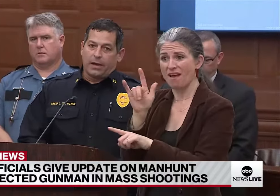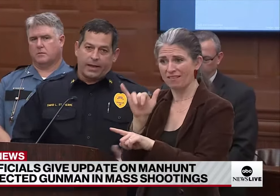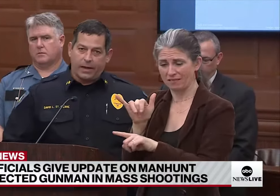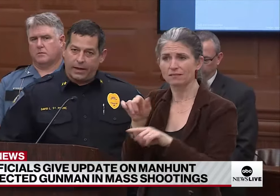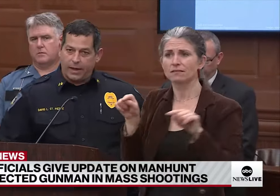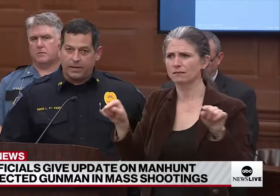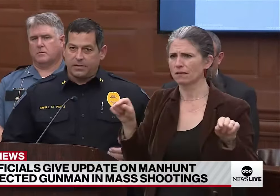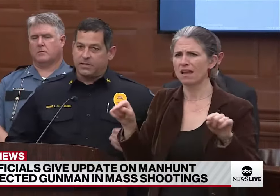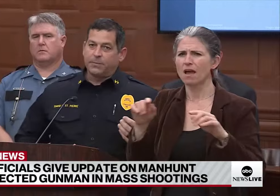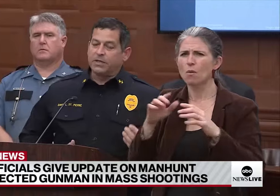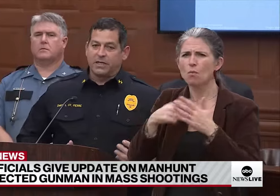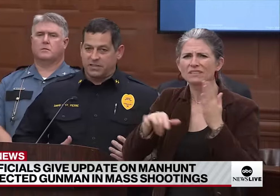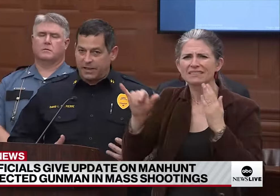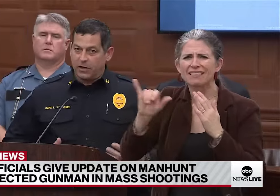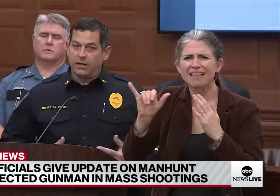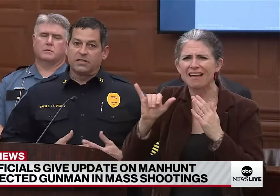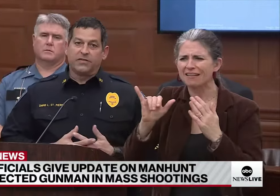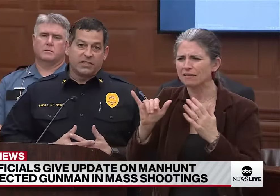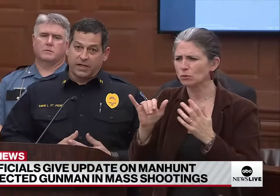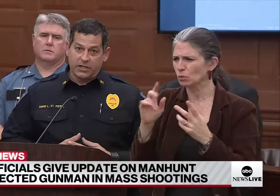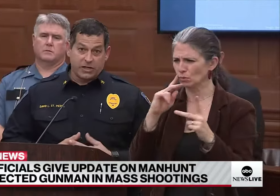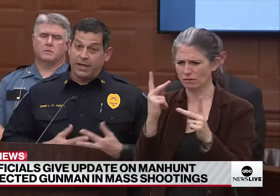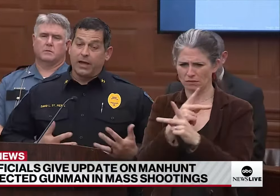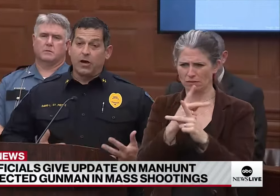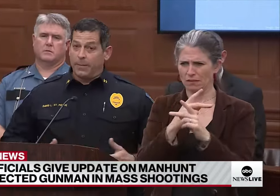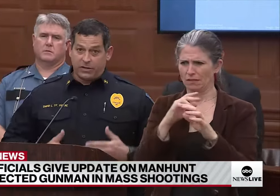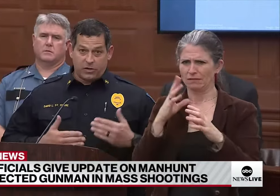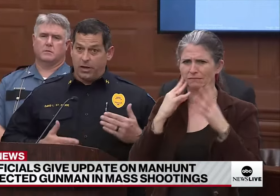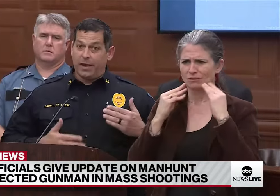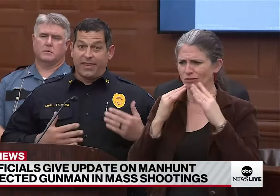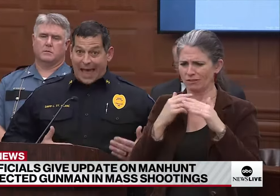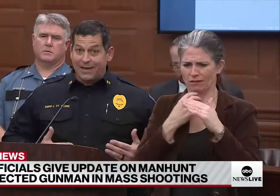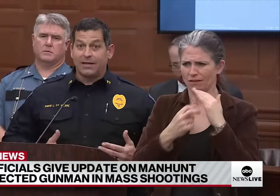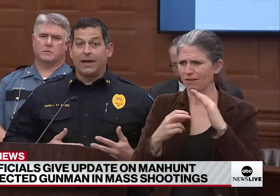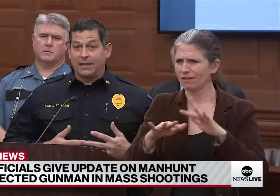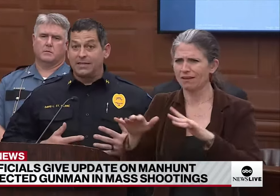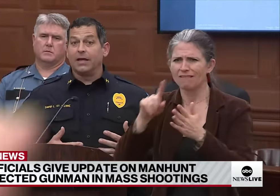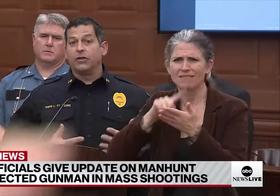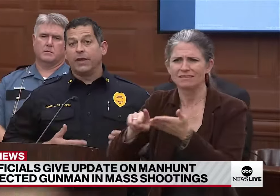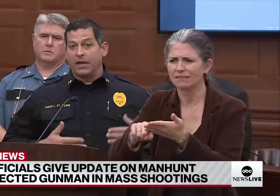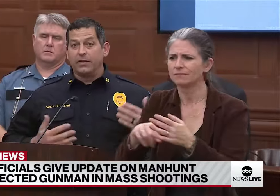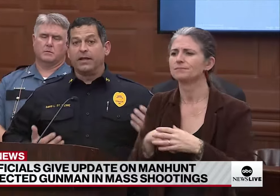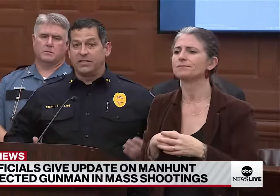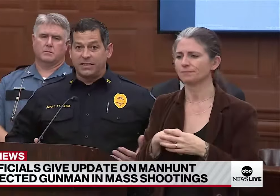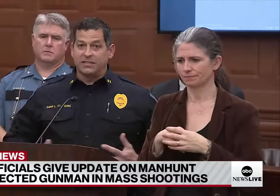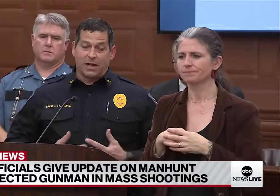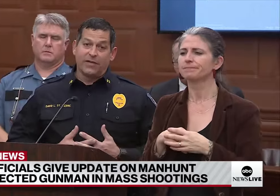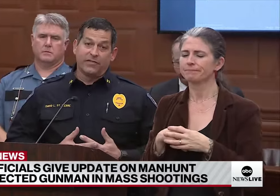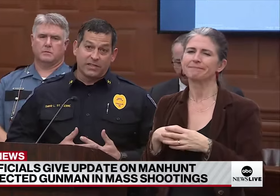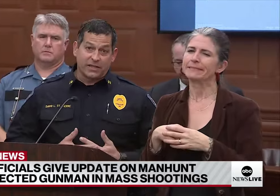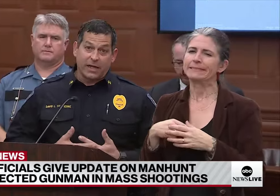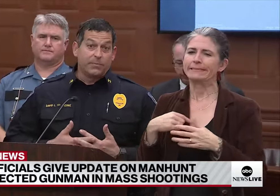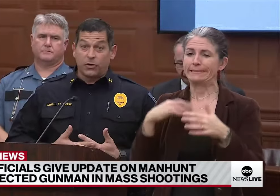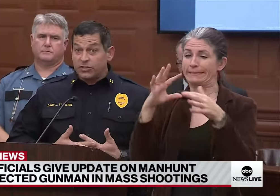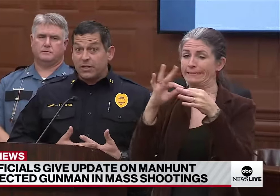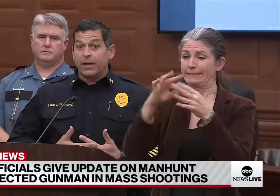THE COMPLEXITIES ARE YOU DEALING WITH OFFICIAL POLICING? HUNDREDS. WHAT DID YOU SEE? YEAH.